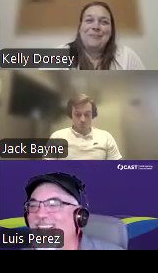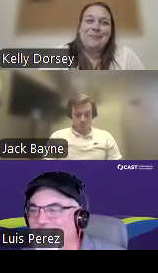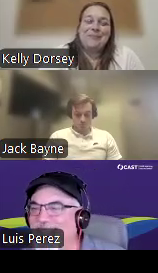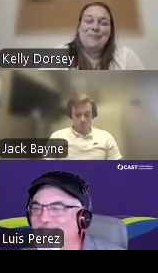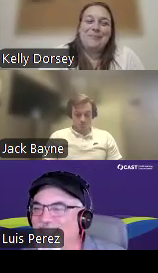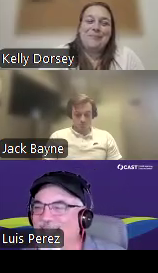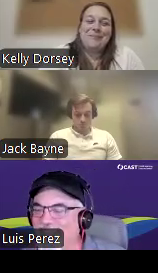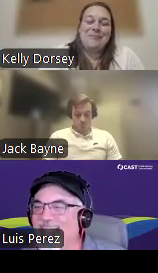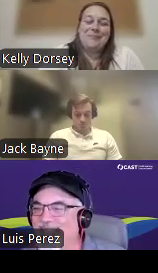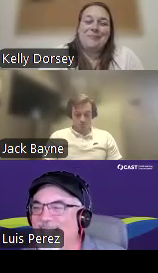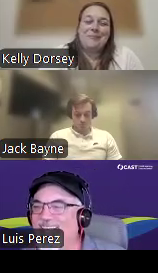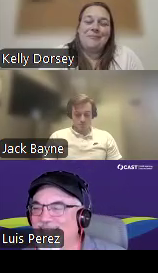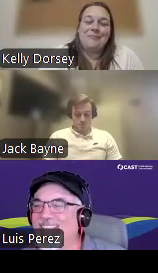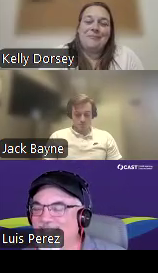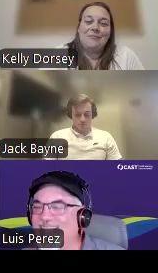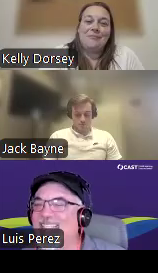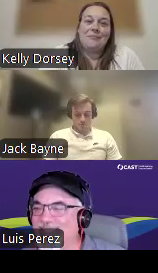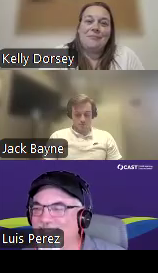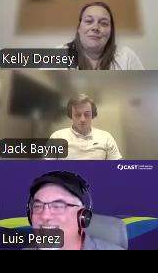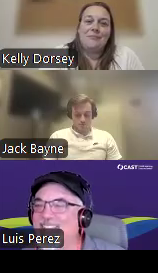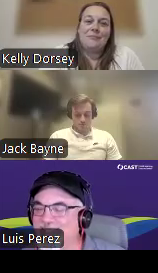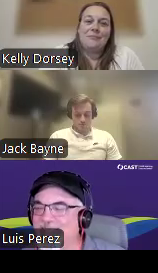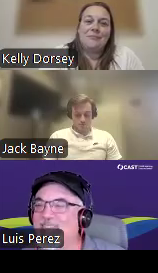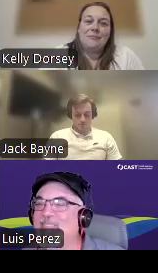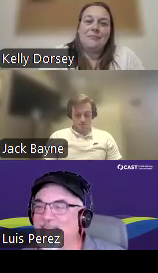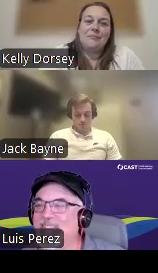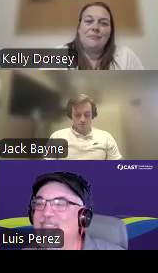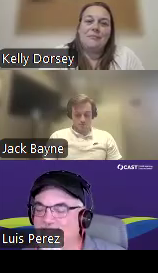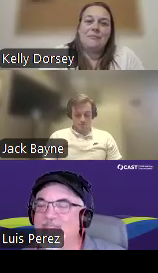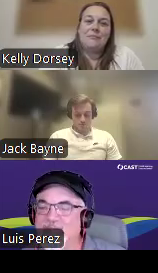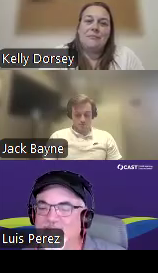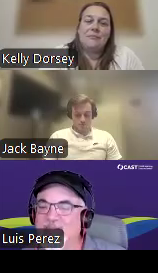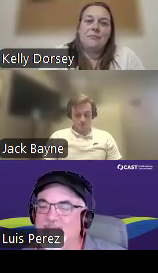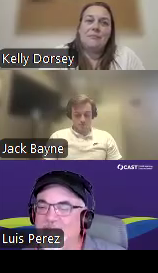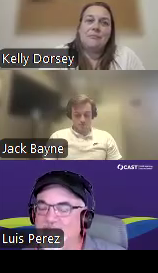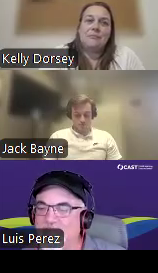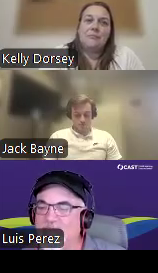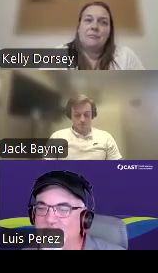dedicated. So, everything you save, like, there is physical space. I'm old enough to remember